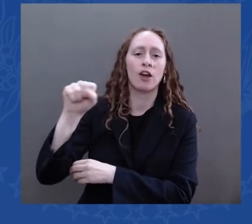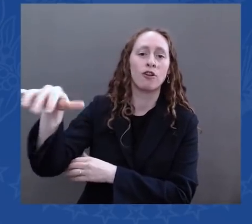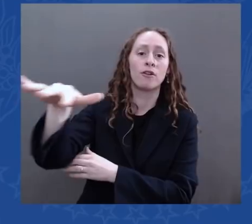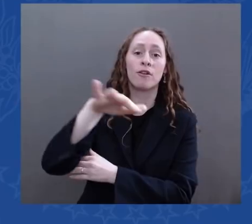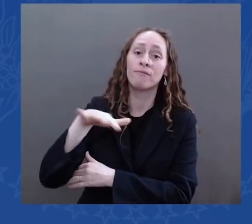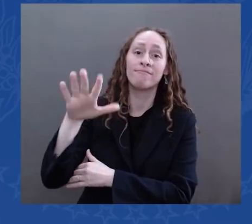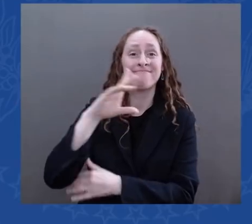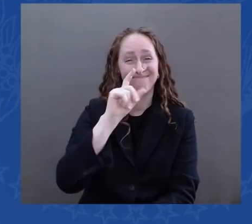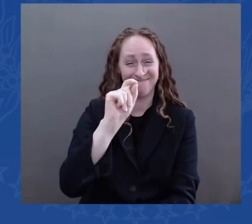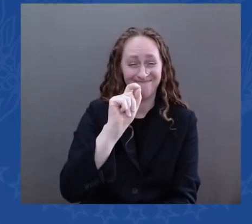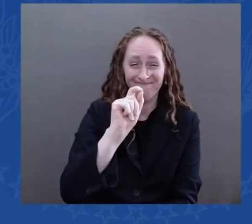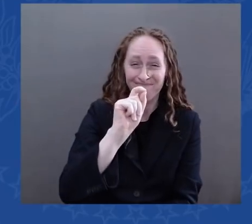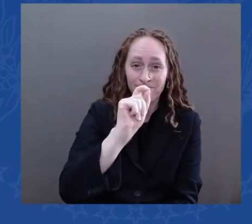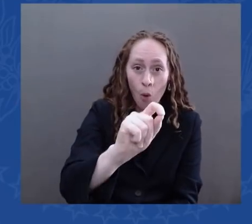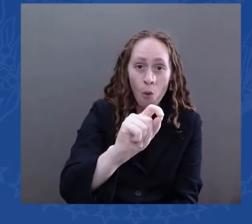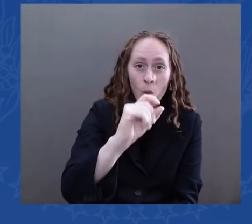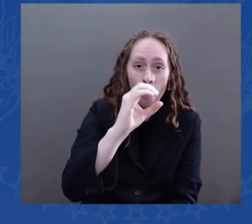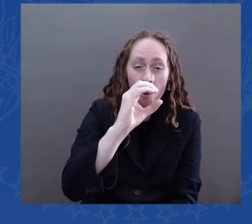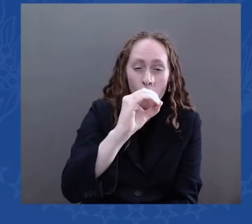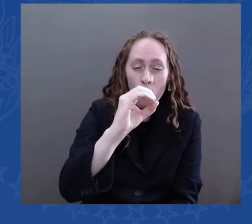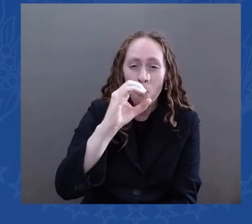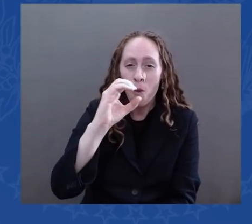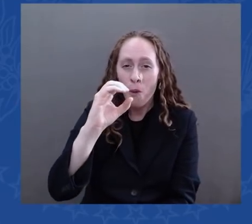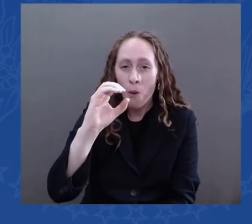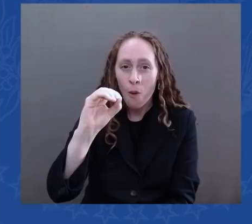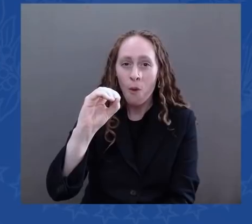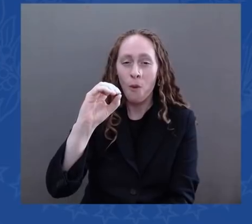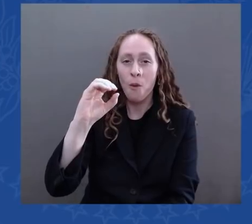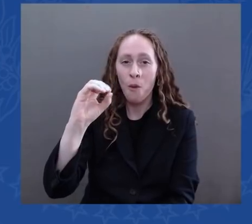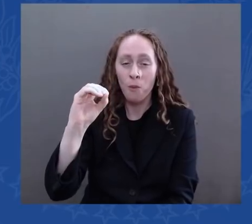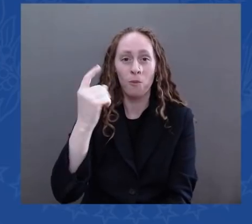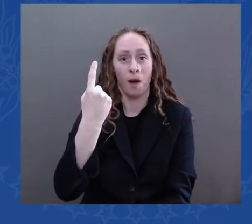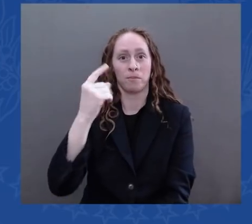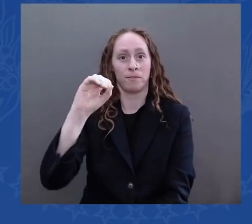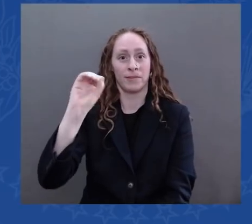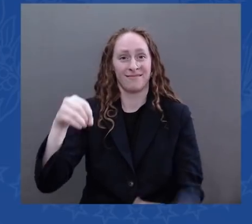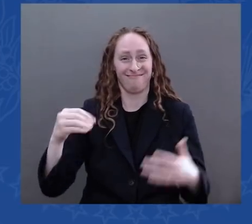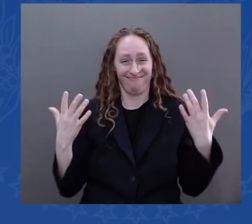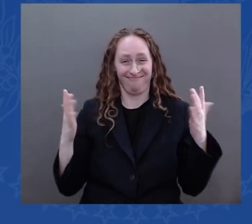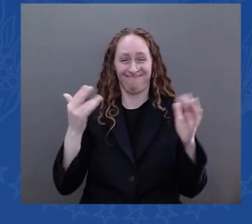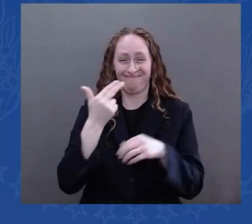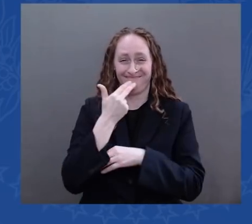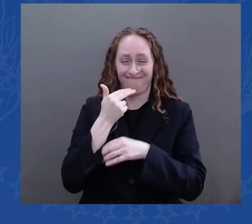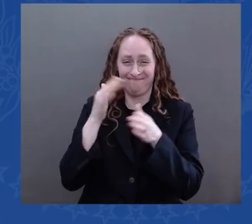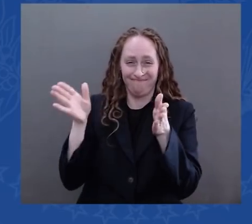and it raises $360 billion that can be used to lower costs for families and cut the deficit.